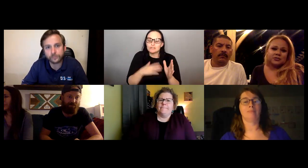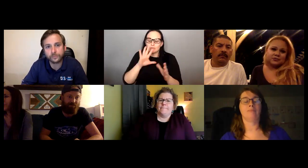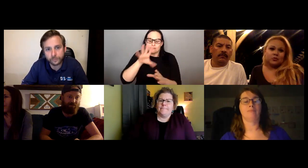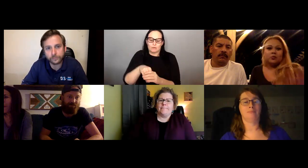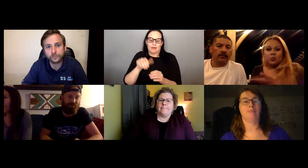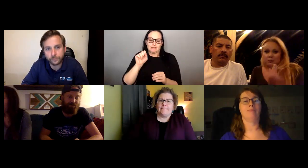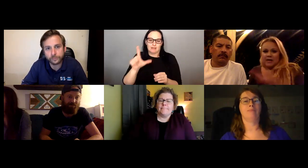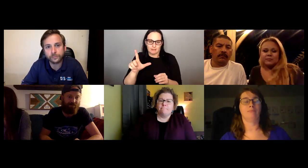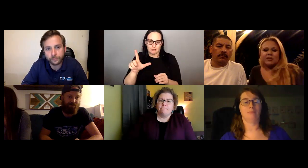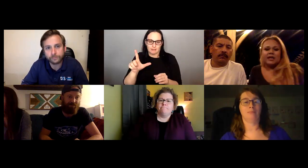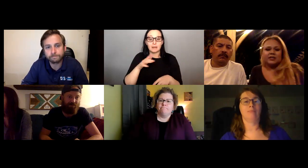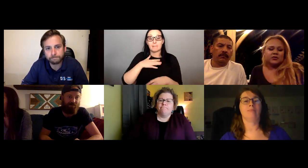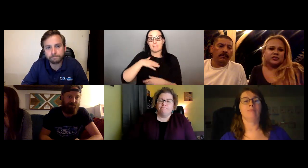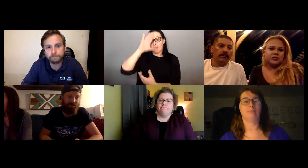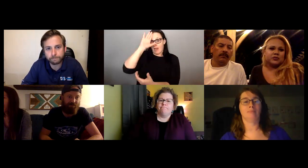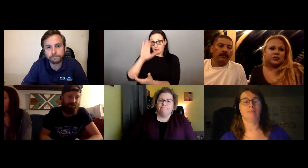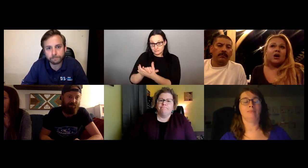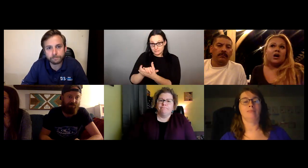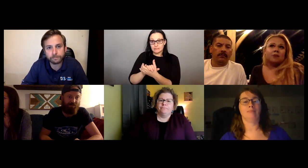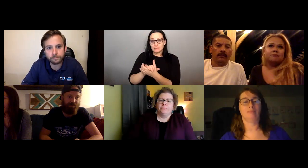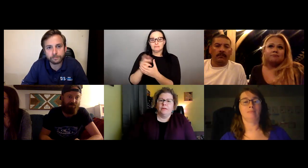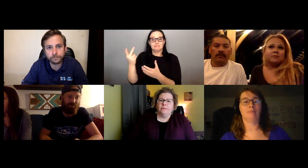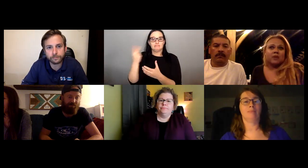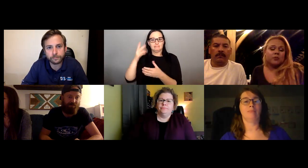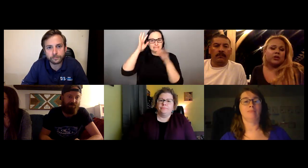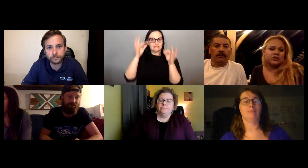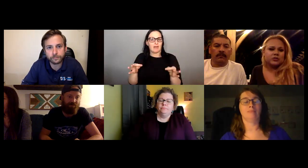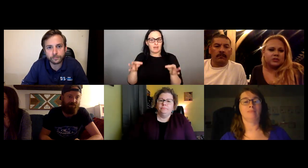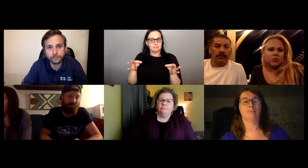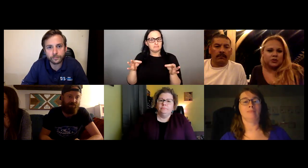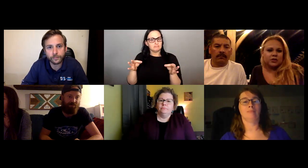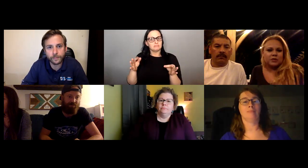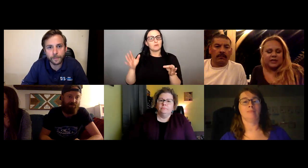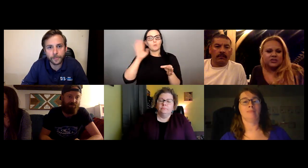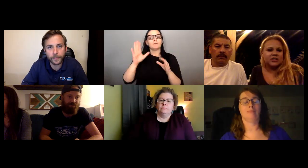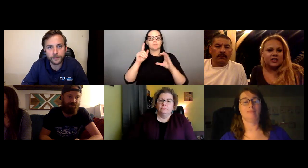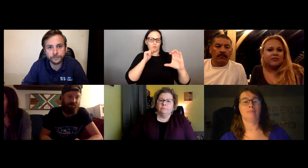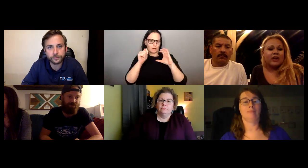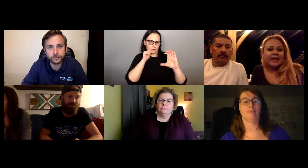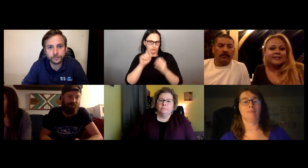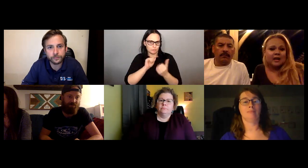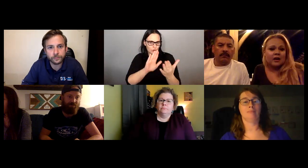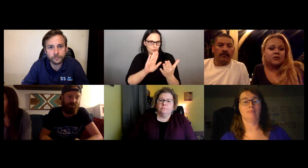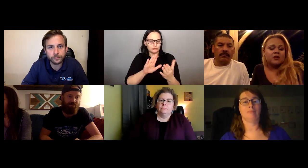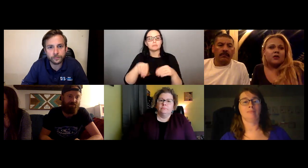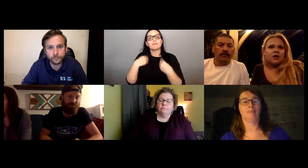well my husband and i chose to um that we were gonna do the total